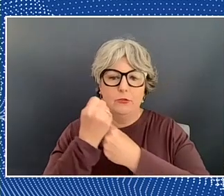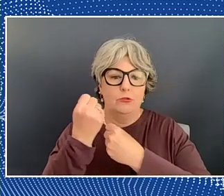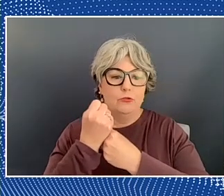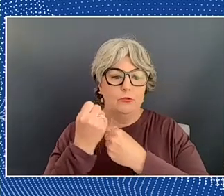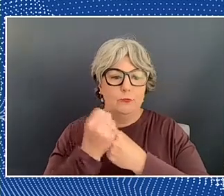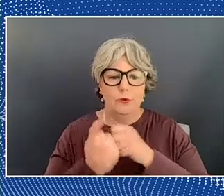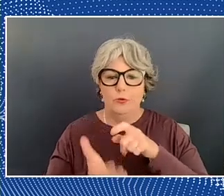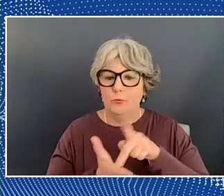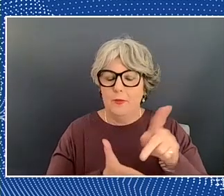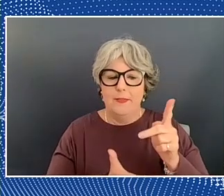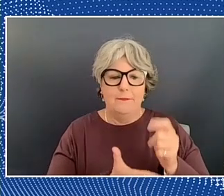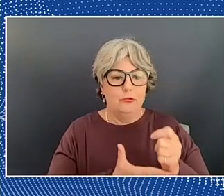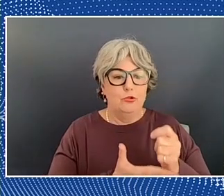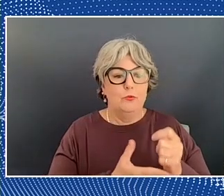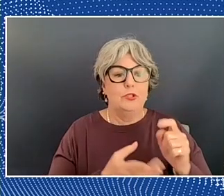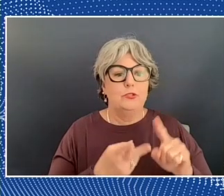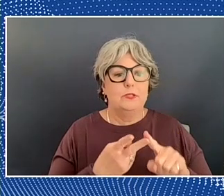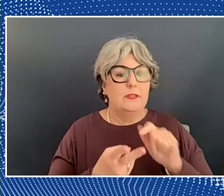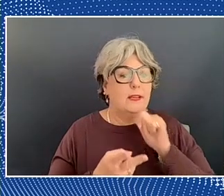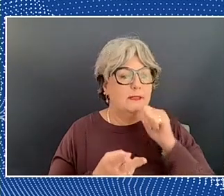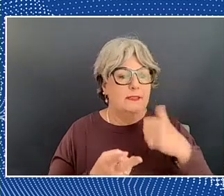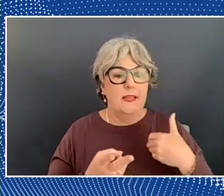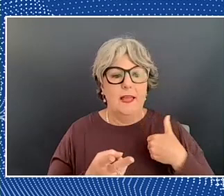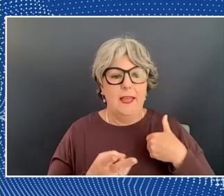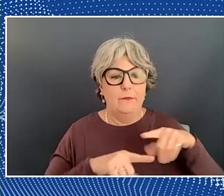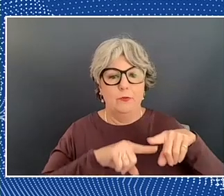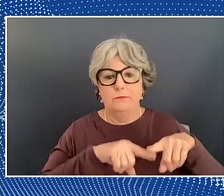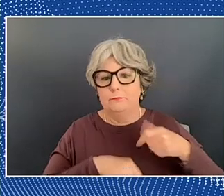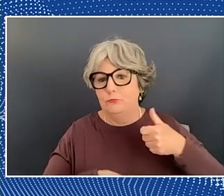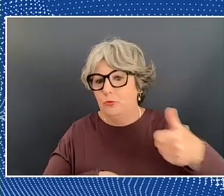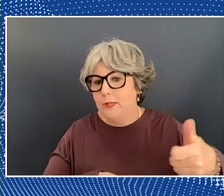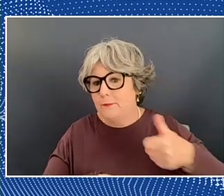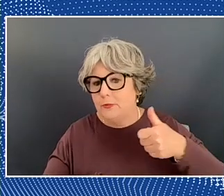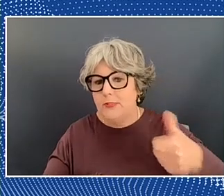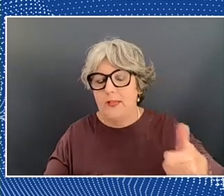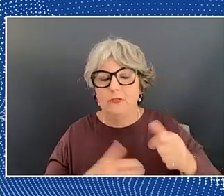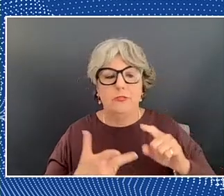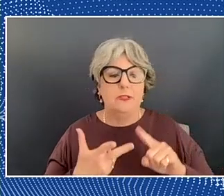tuition. I did not have reliable transportation, and so due to that fact, I